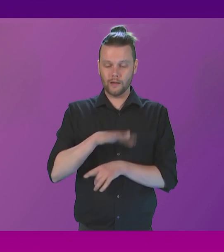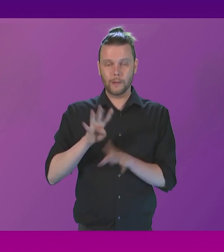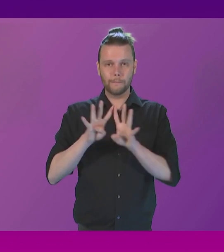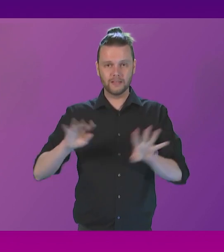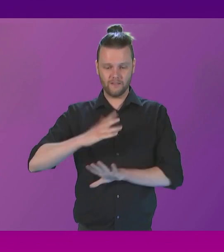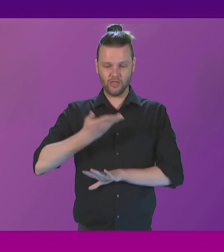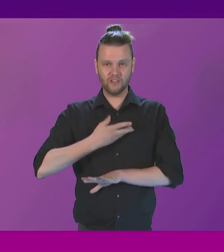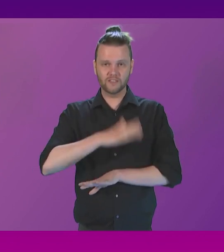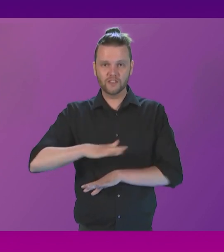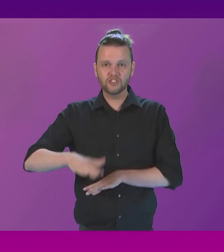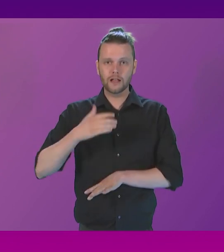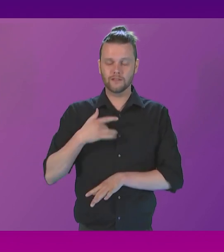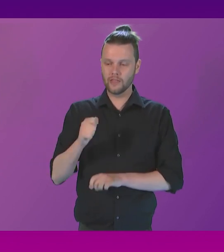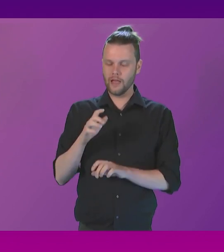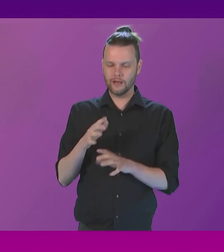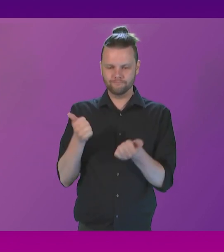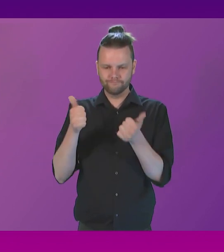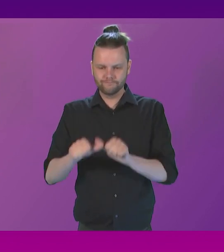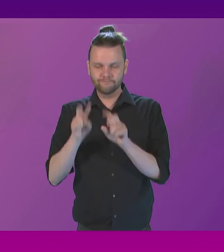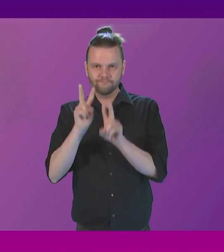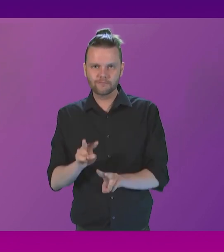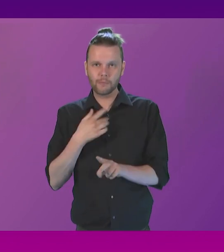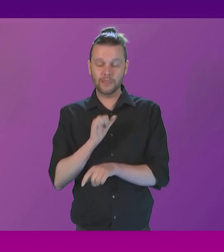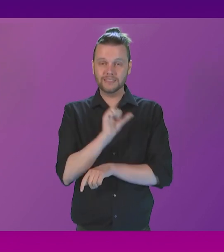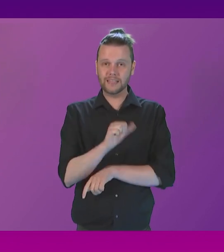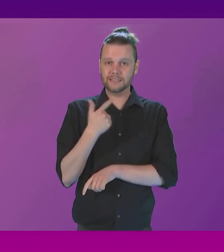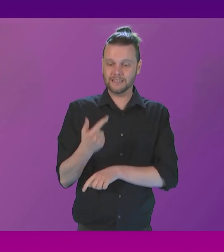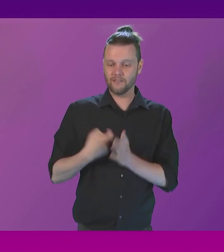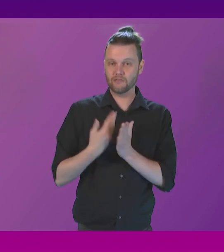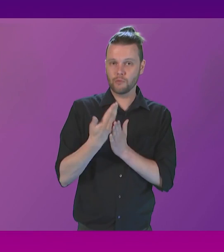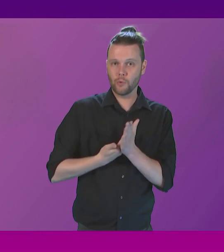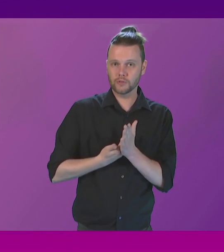in its concluding observations on the combined sixth and seventh reports of the United Kingdom